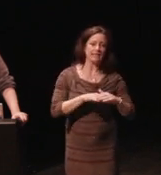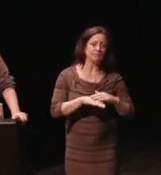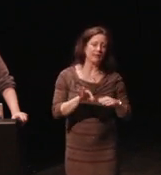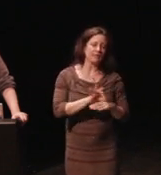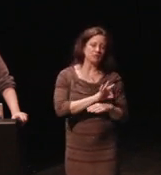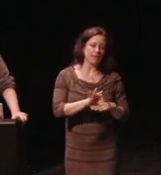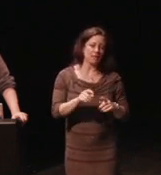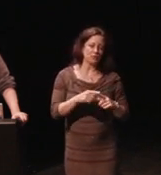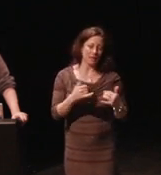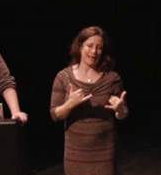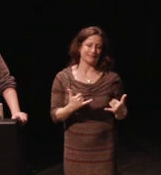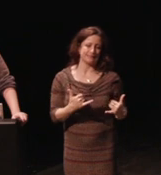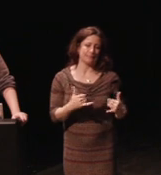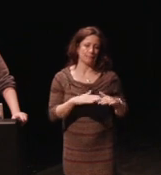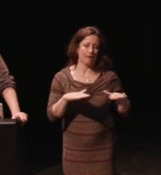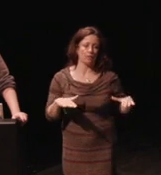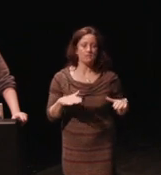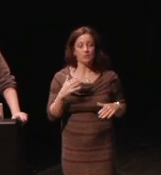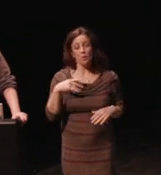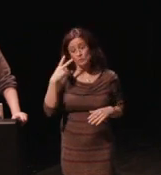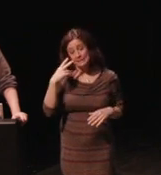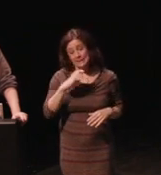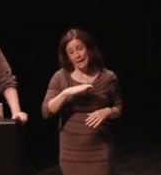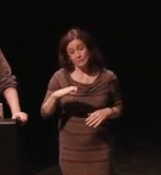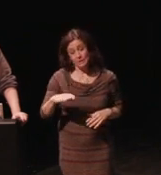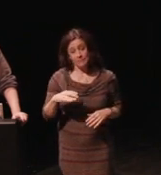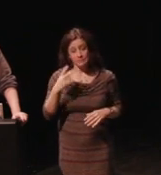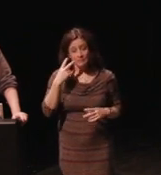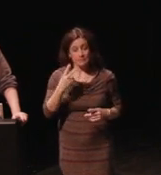Like this in Overwatch, captioning coming to Overwatch.